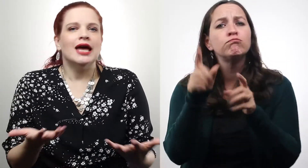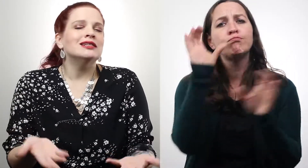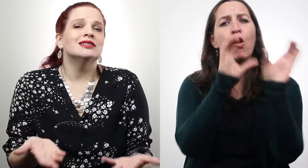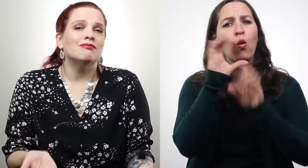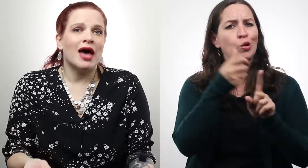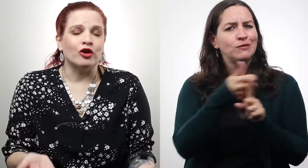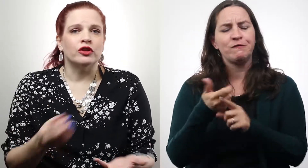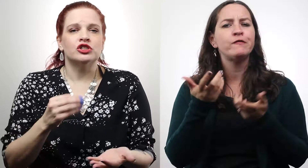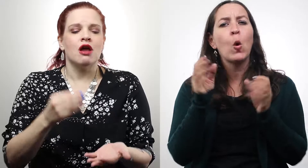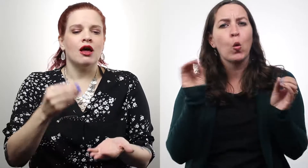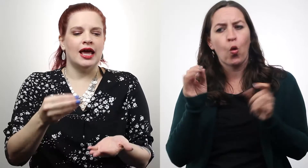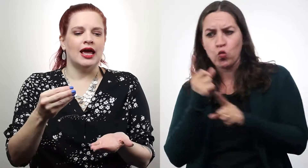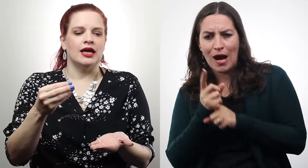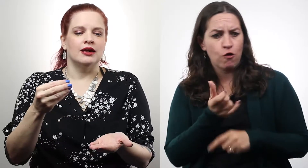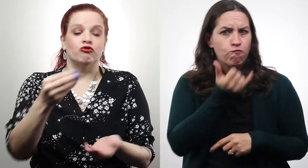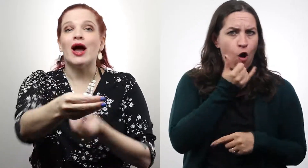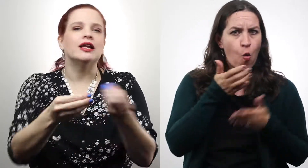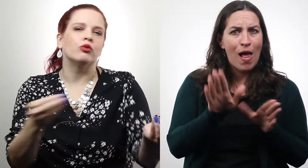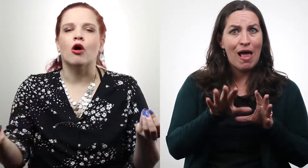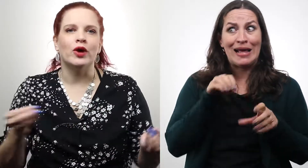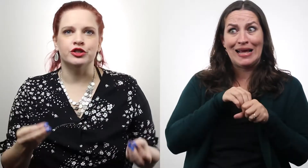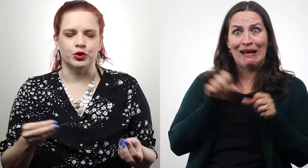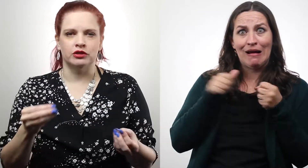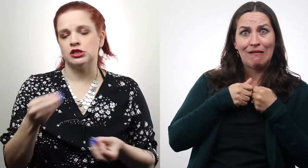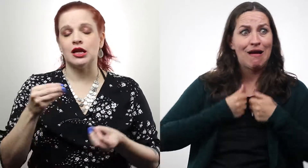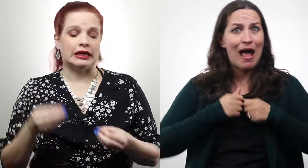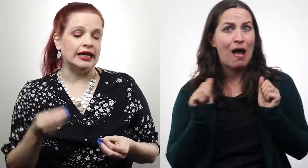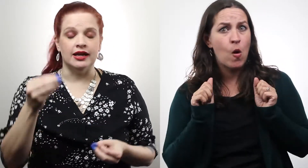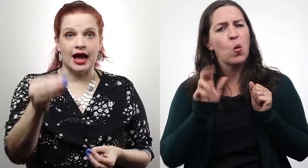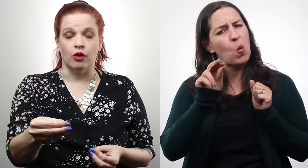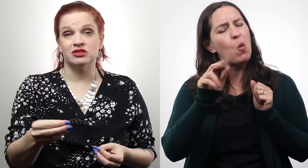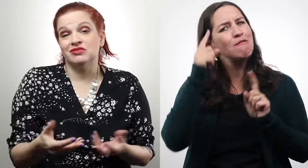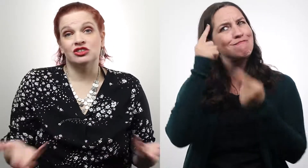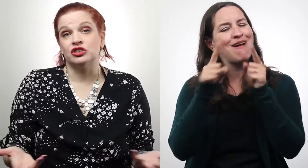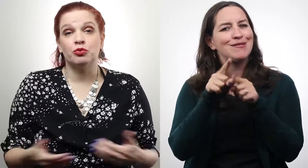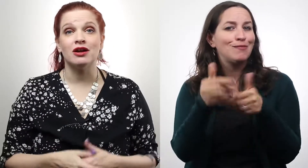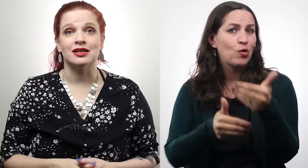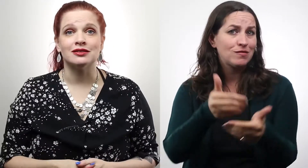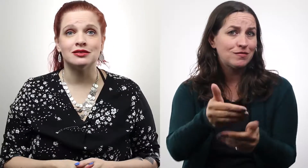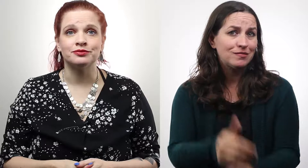And it doesn't matter. There's not a right and wrong way to do it. There's not an in and out. It's just a process.